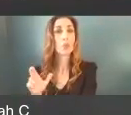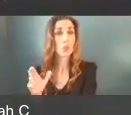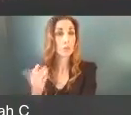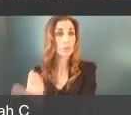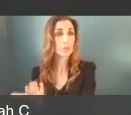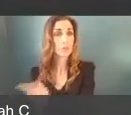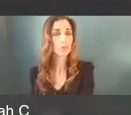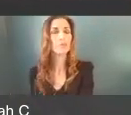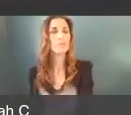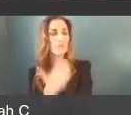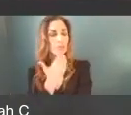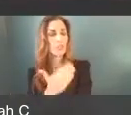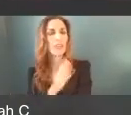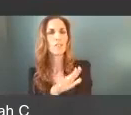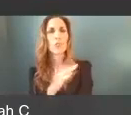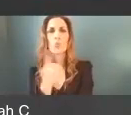[Reporter] Good afternoon, just one question for